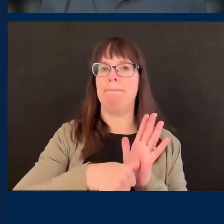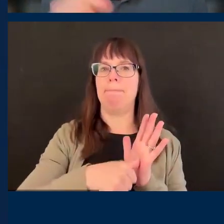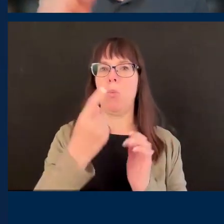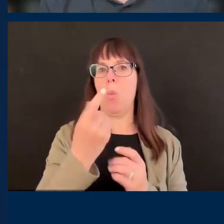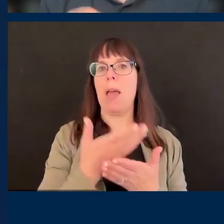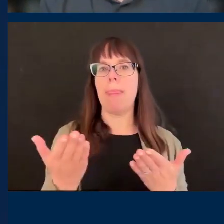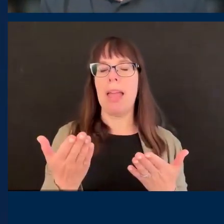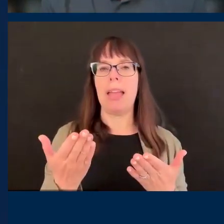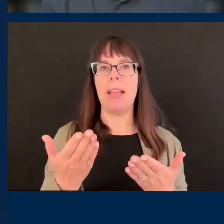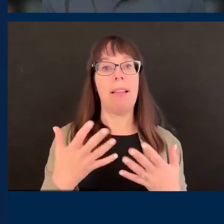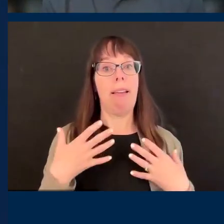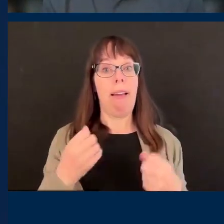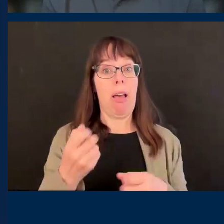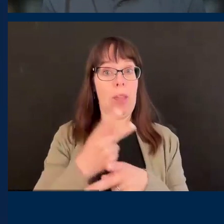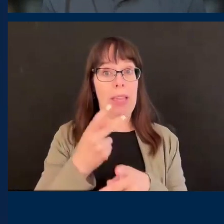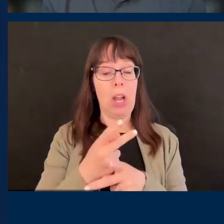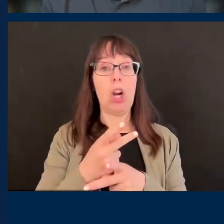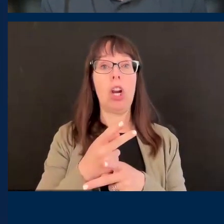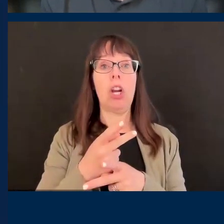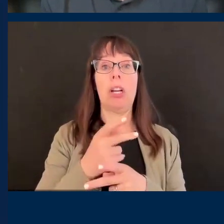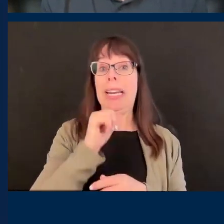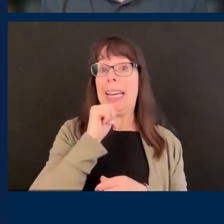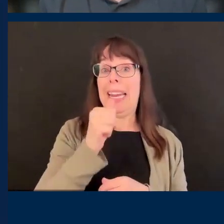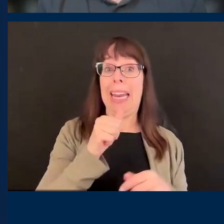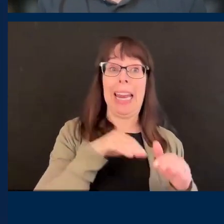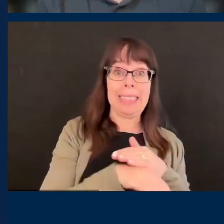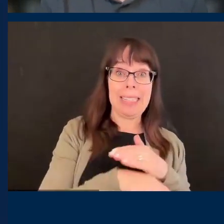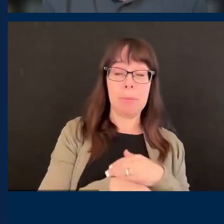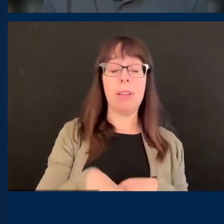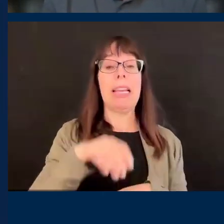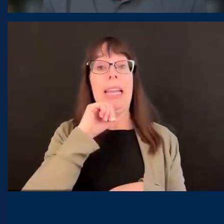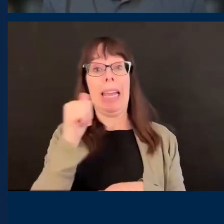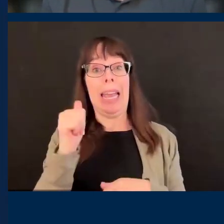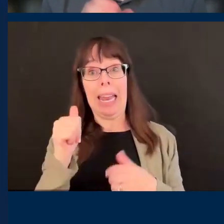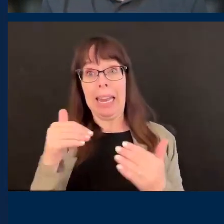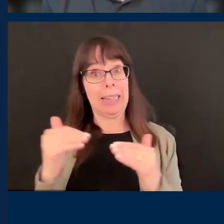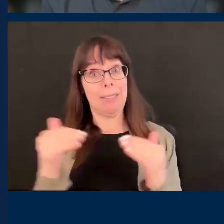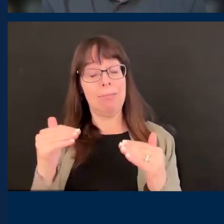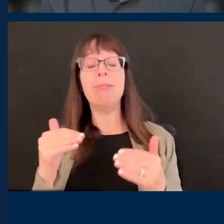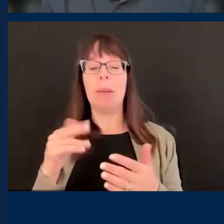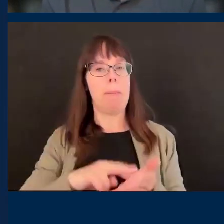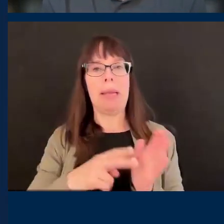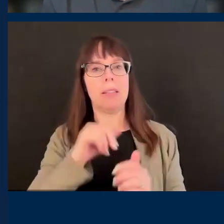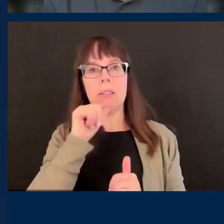Health care, inaccessibility and inequity is a form of social injustice. We just need to really put that out there.